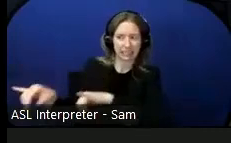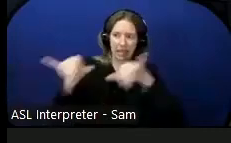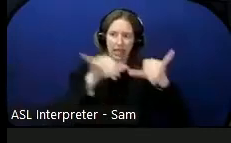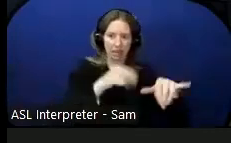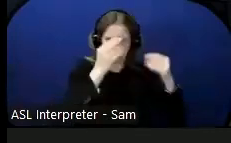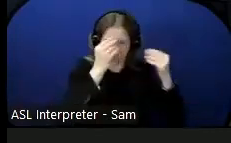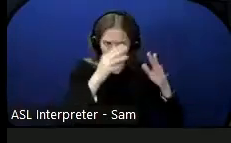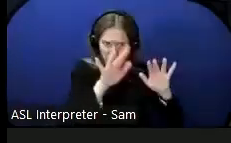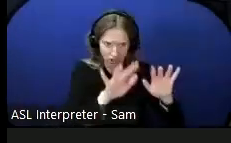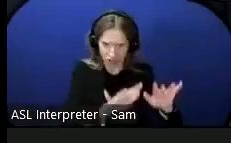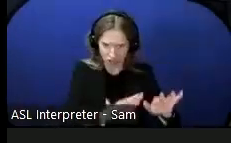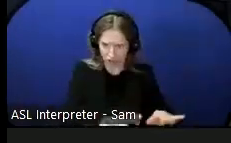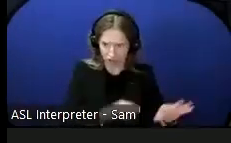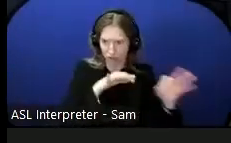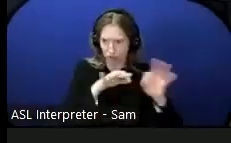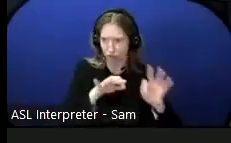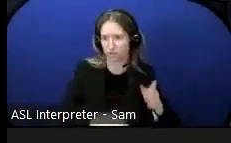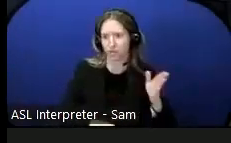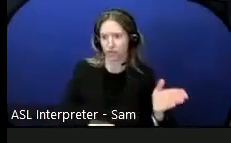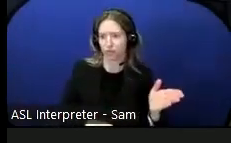as somebody would get out of looking at it.